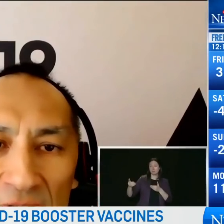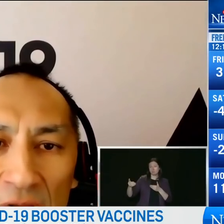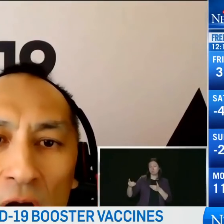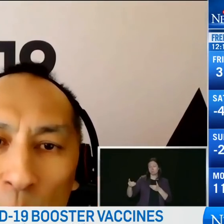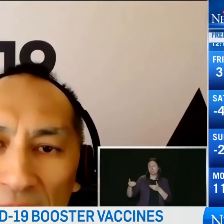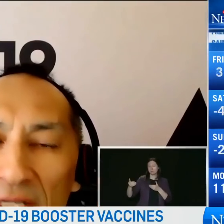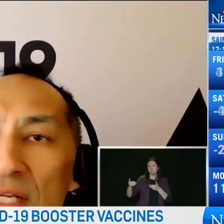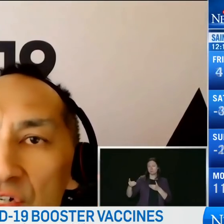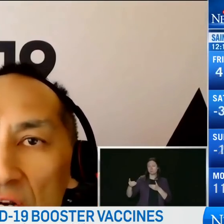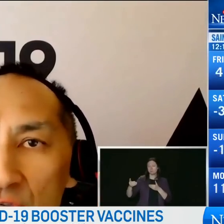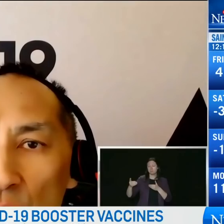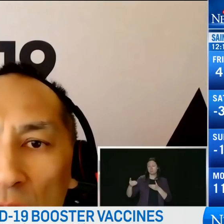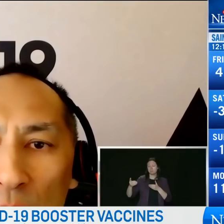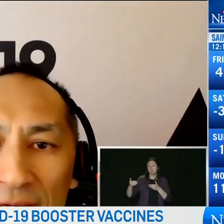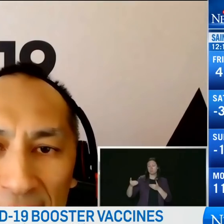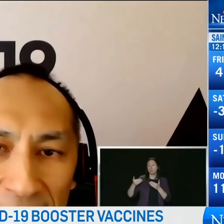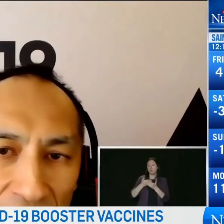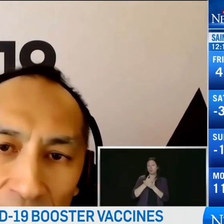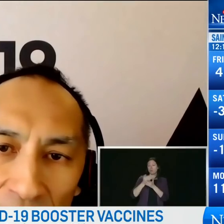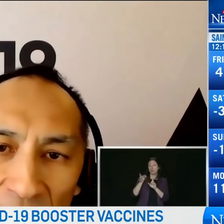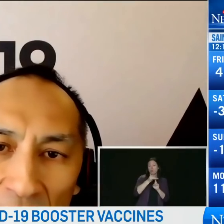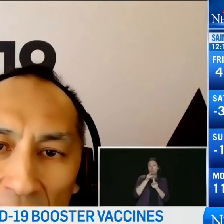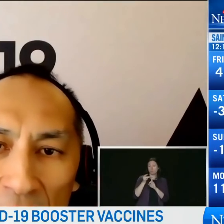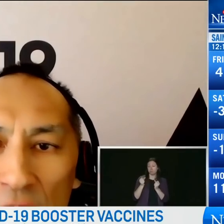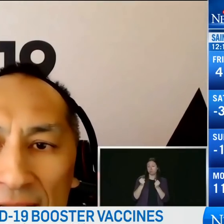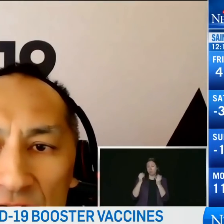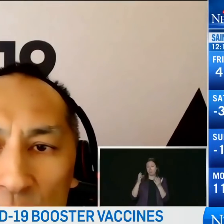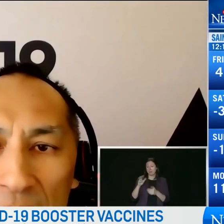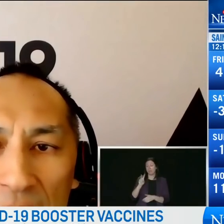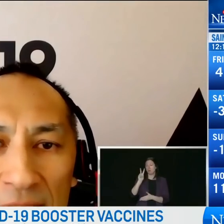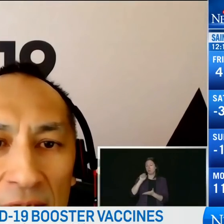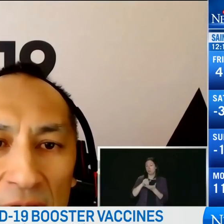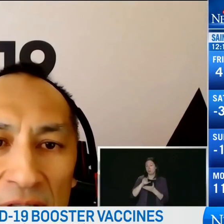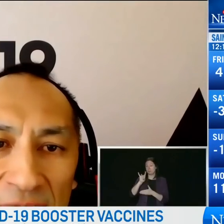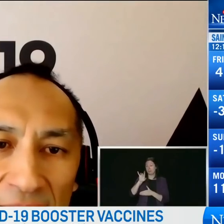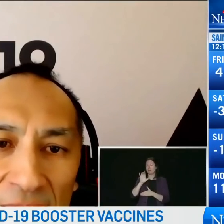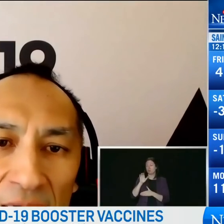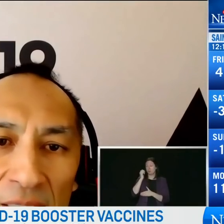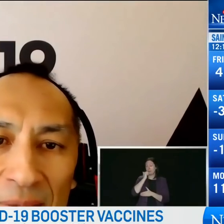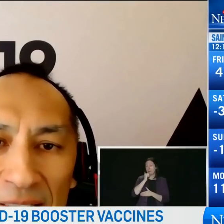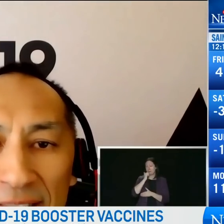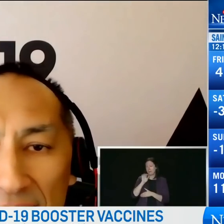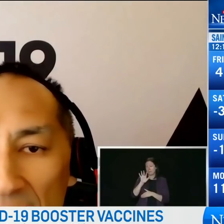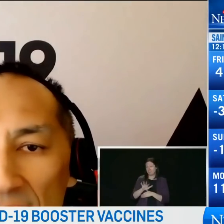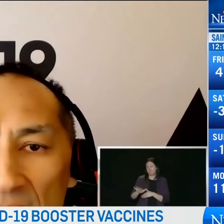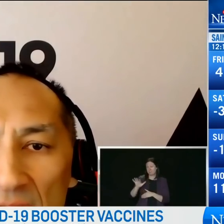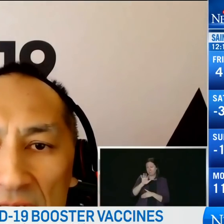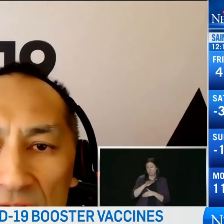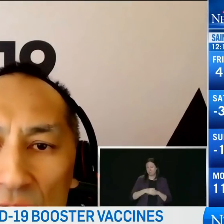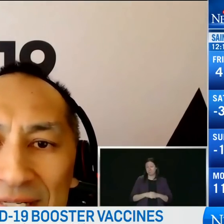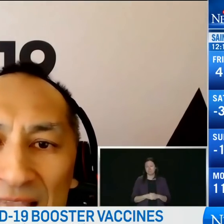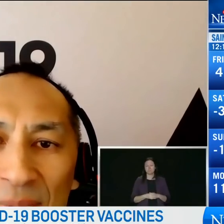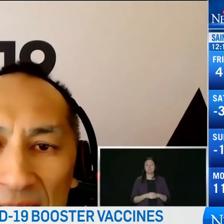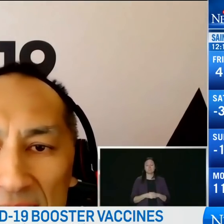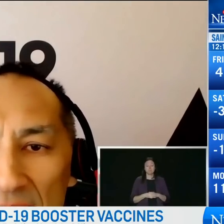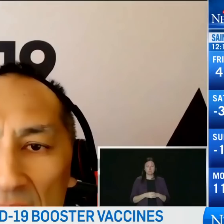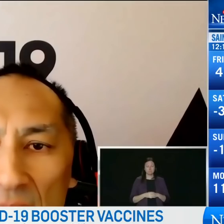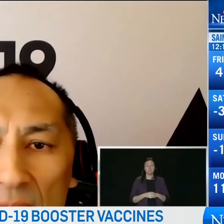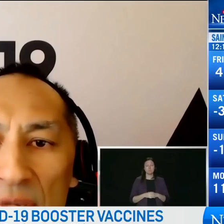STILL CONCERNING VARIATIONS. OVER THE MOST RECENT SEVEN-DAY